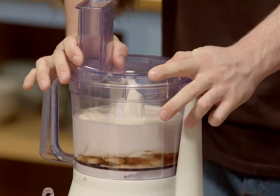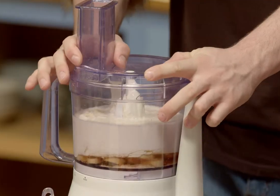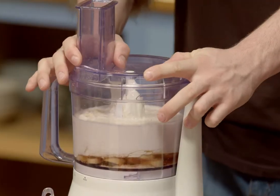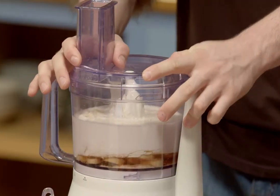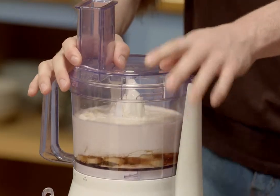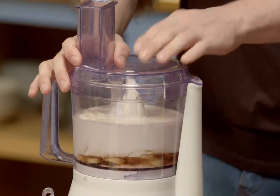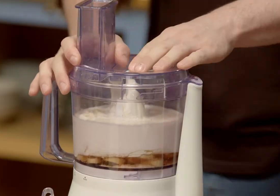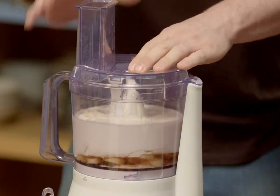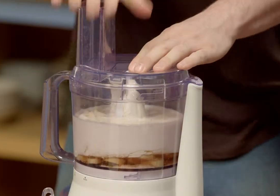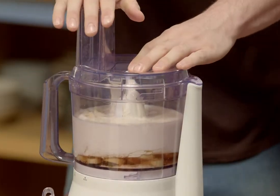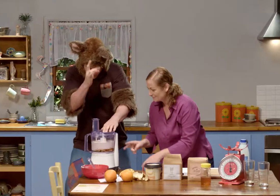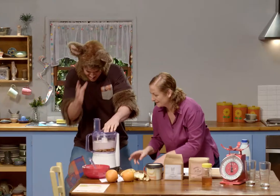Put the lid on...